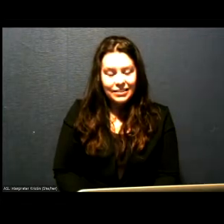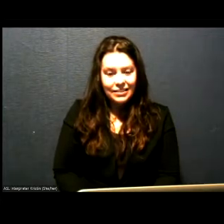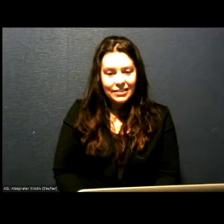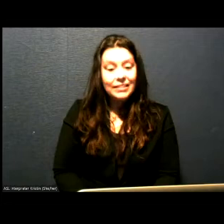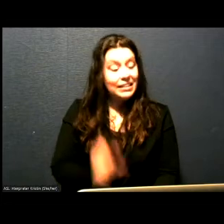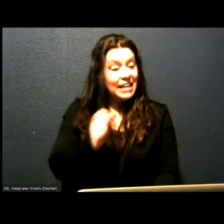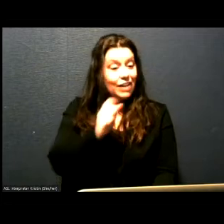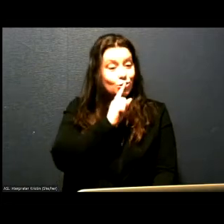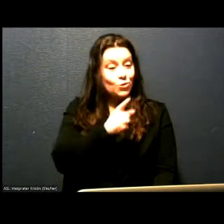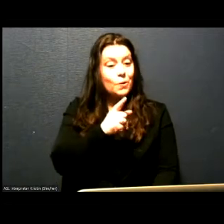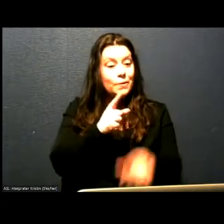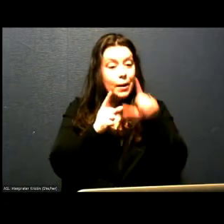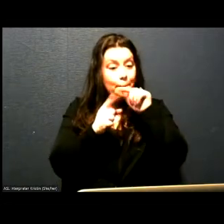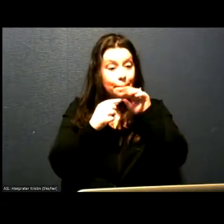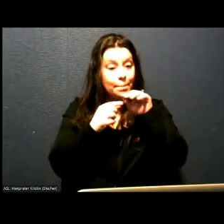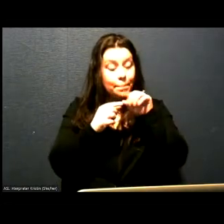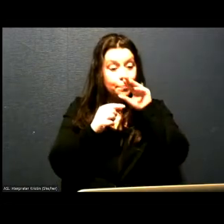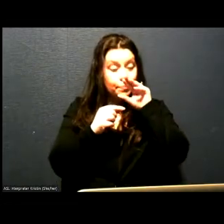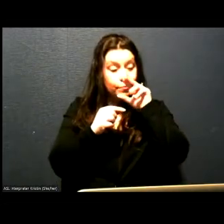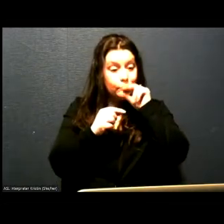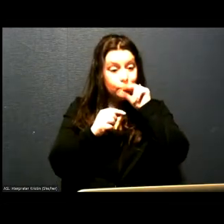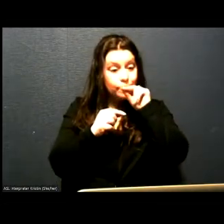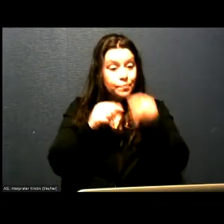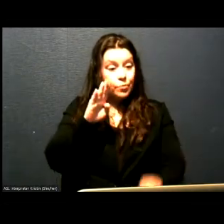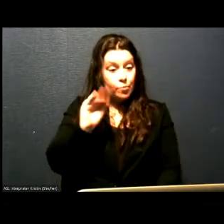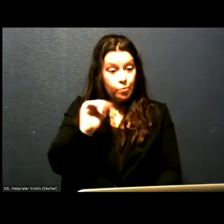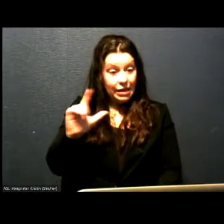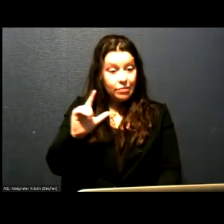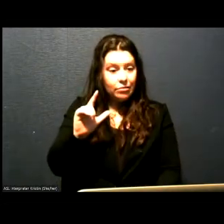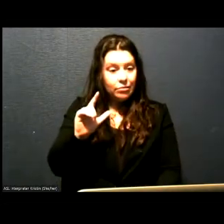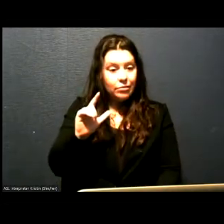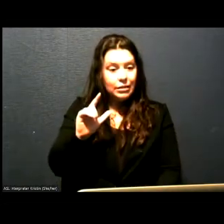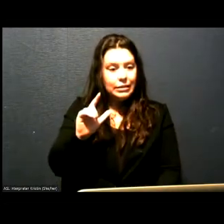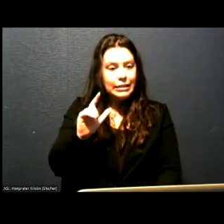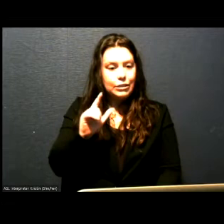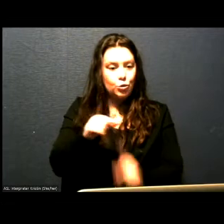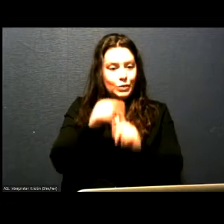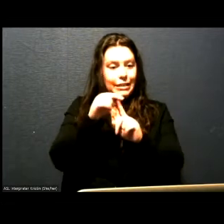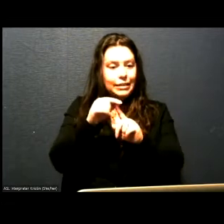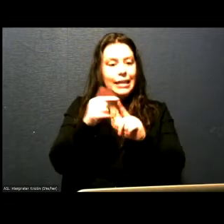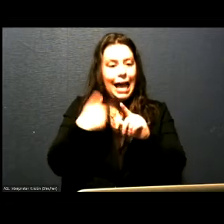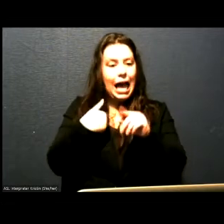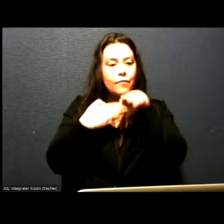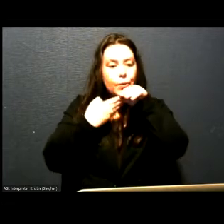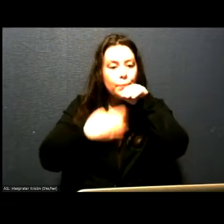Um, I don't know if you can tell from there, but they do have a pouch underneath their bill and